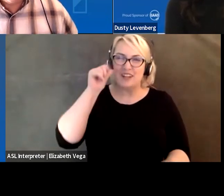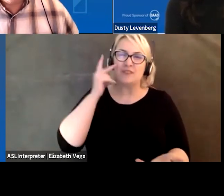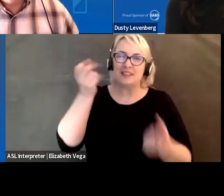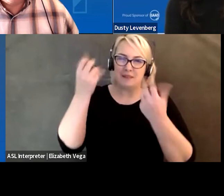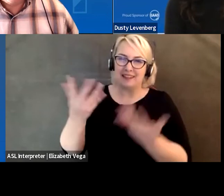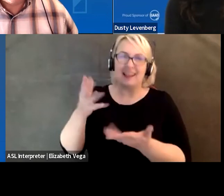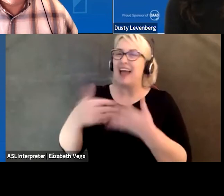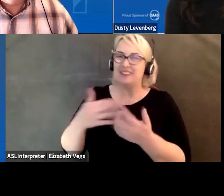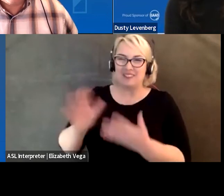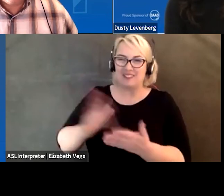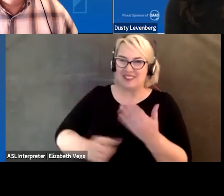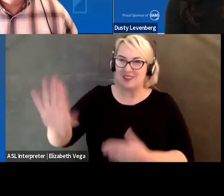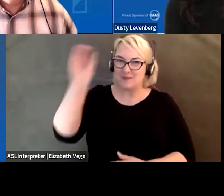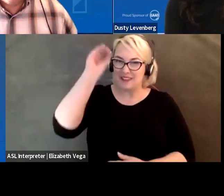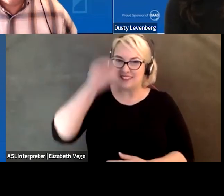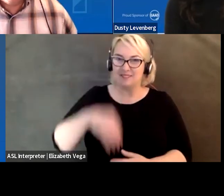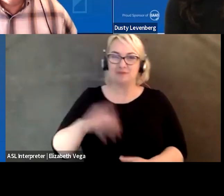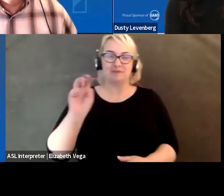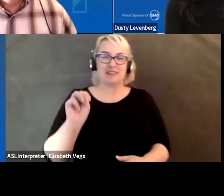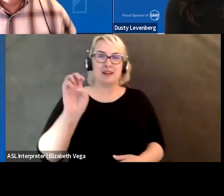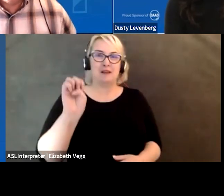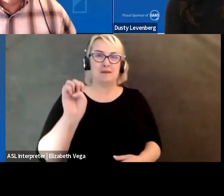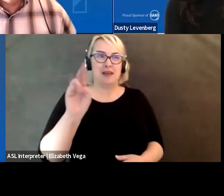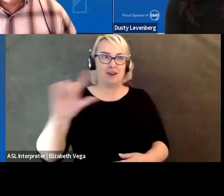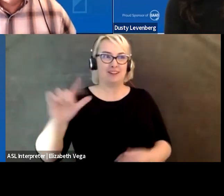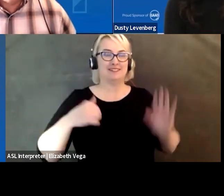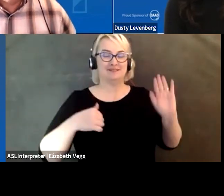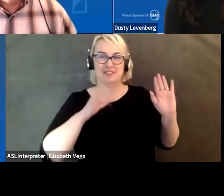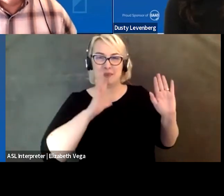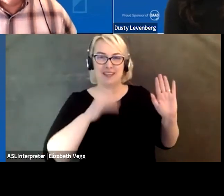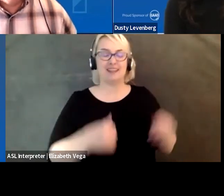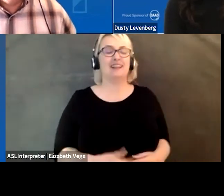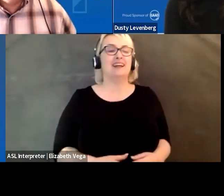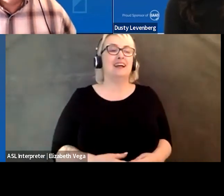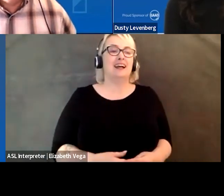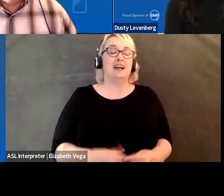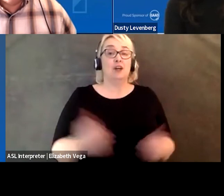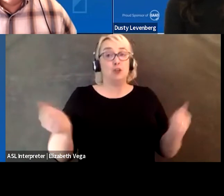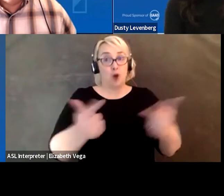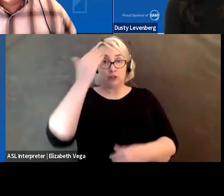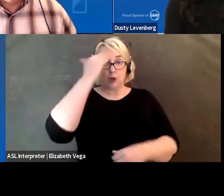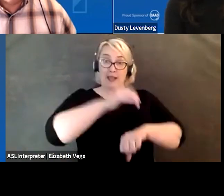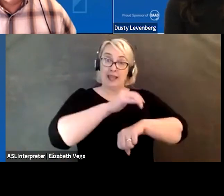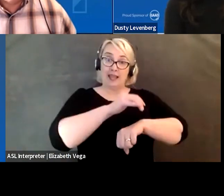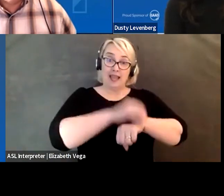Meryl Evans: This is Meryl speaking. As you all know, English is my first language.